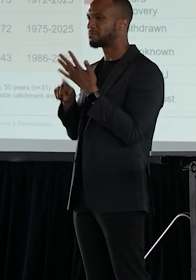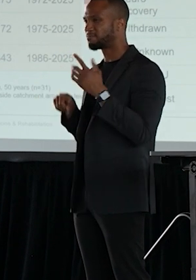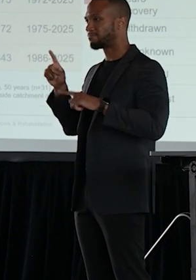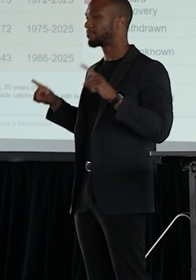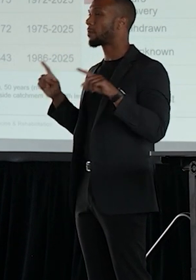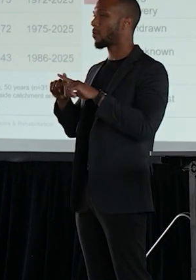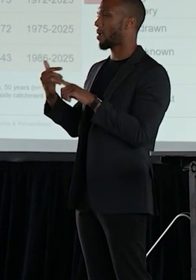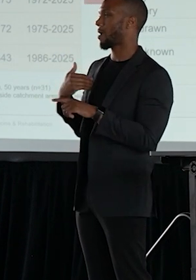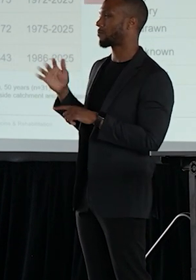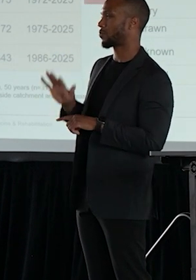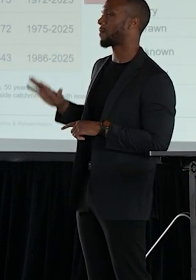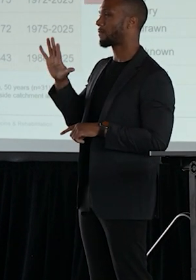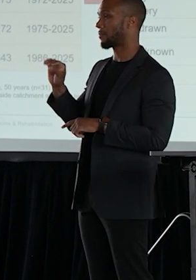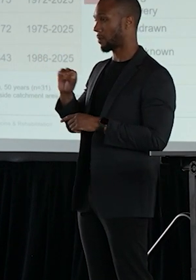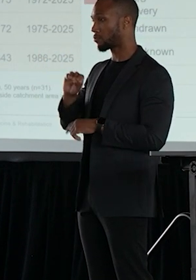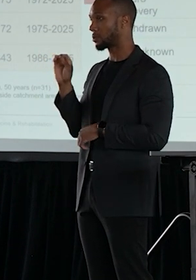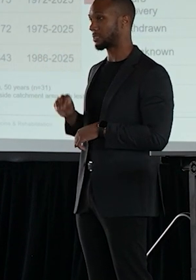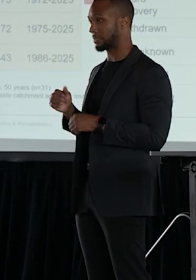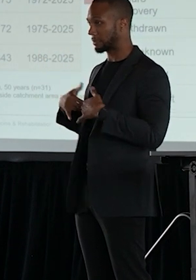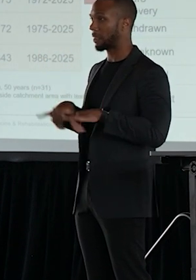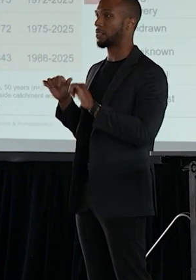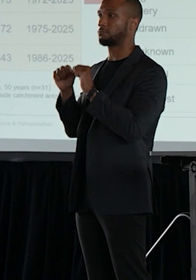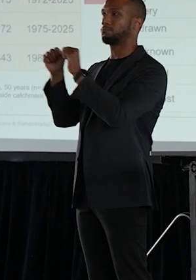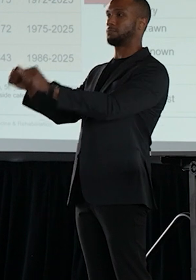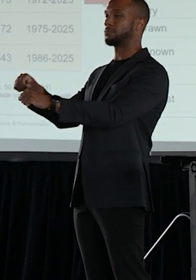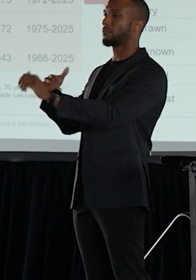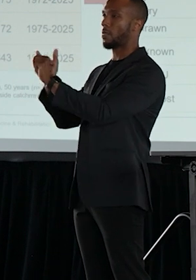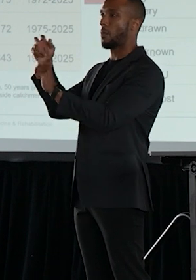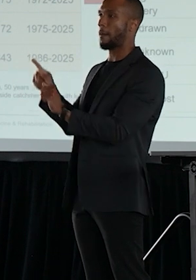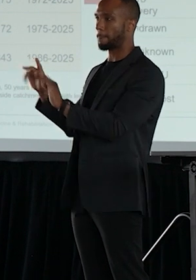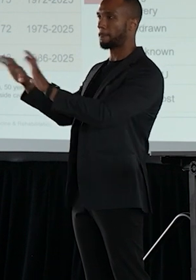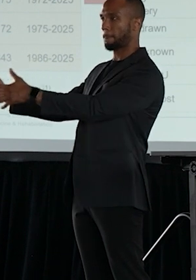50% and still continues in the follow up, we try to get their